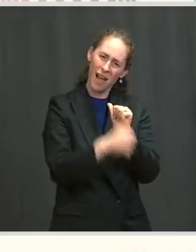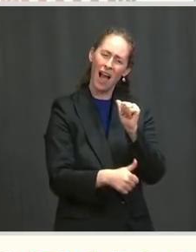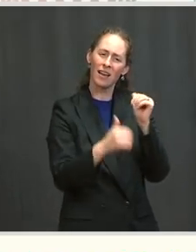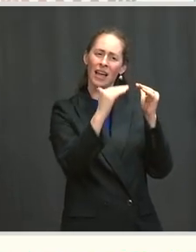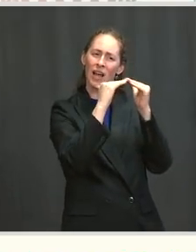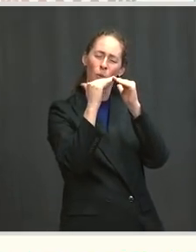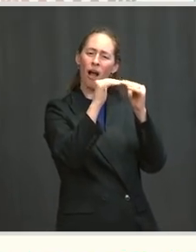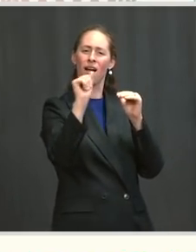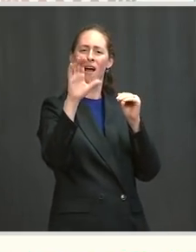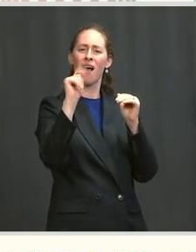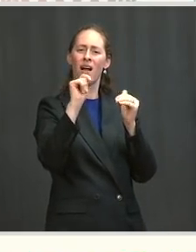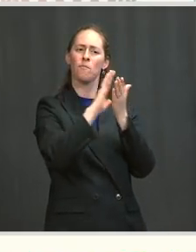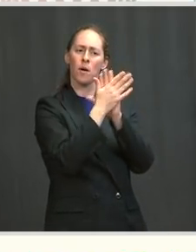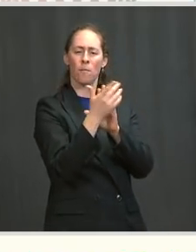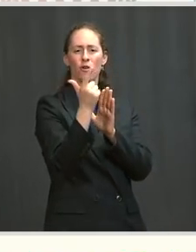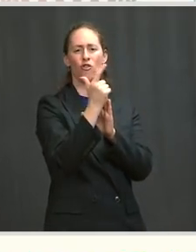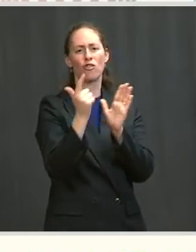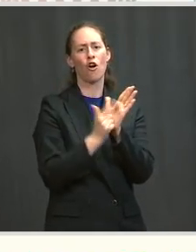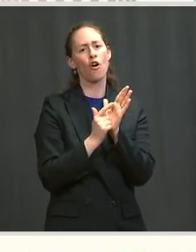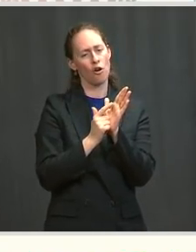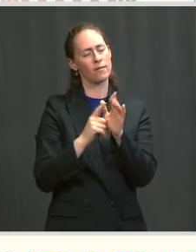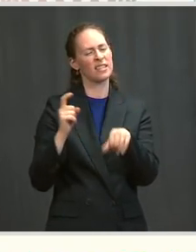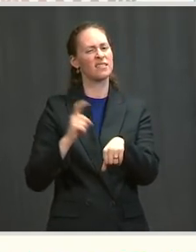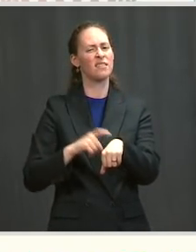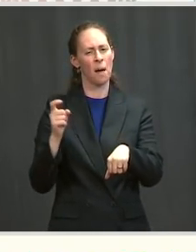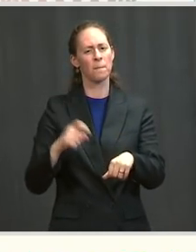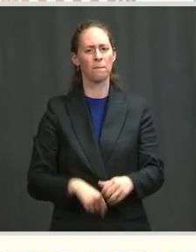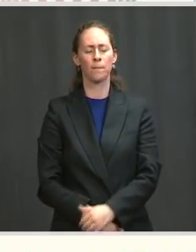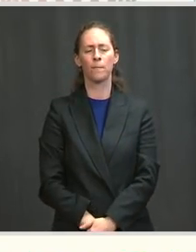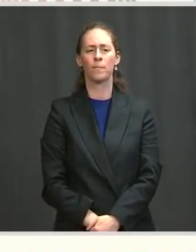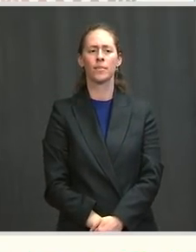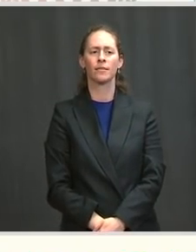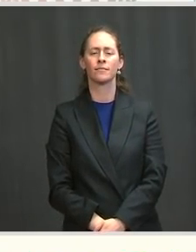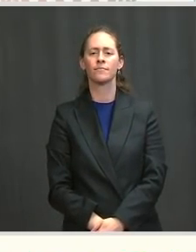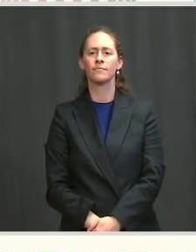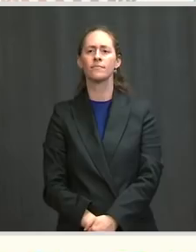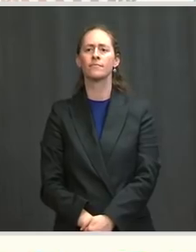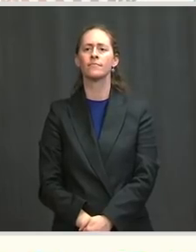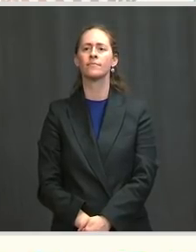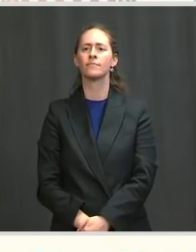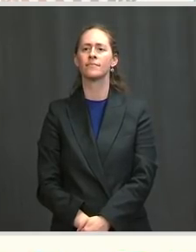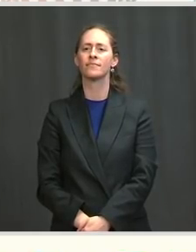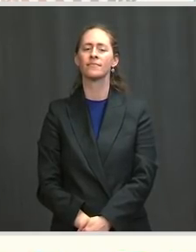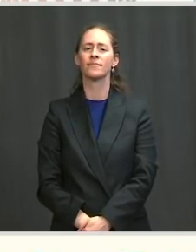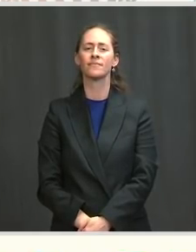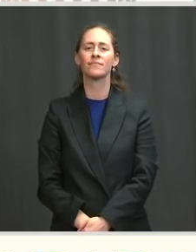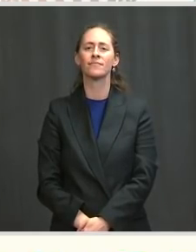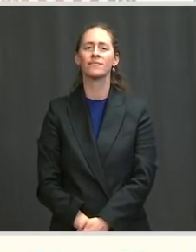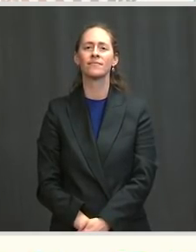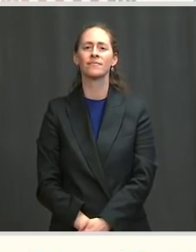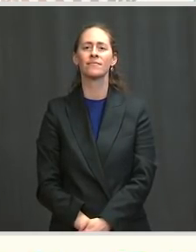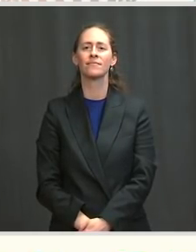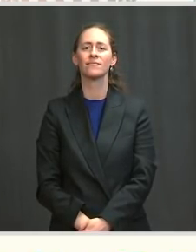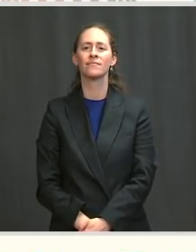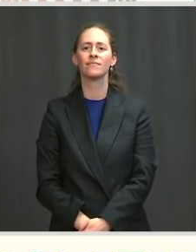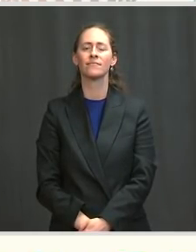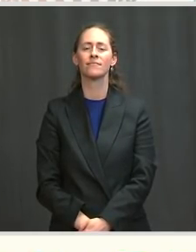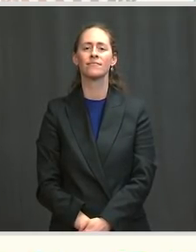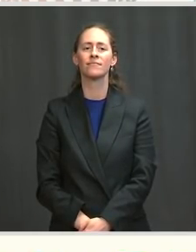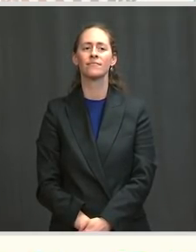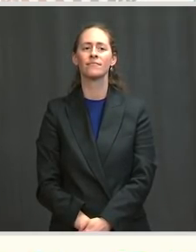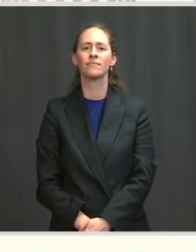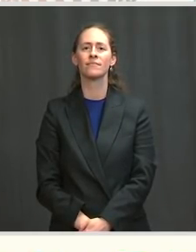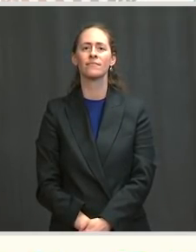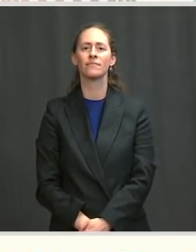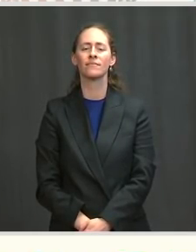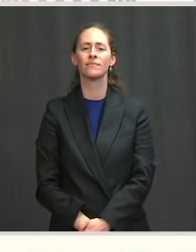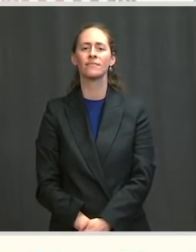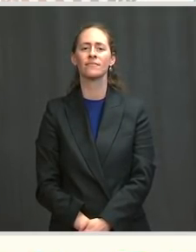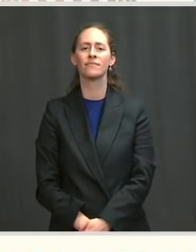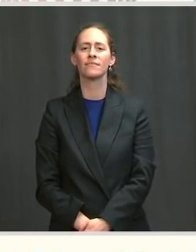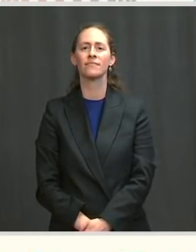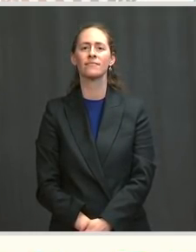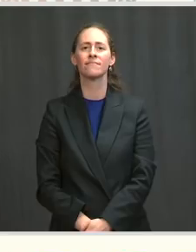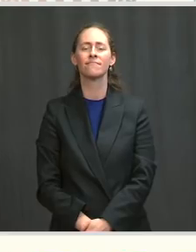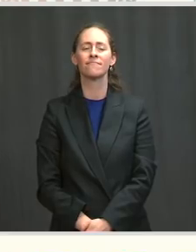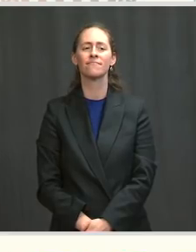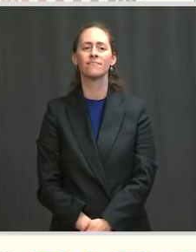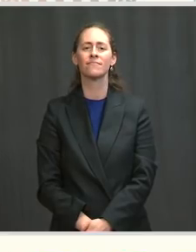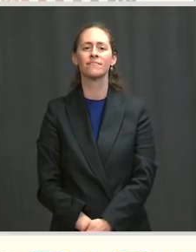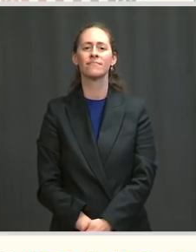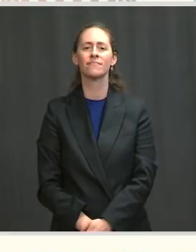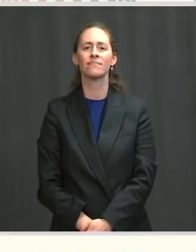Put it on my desk.